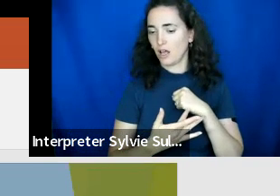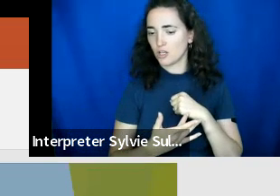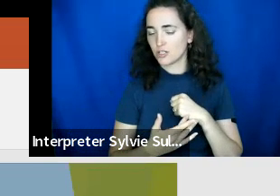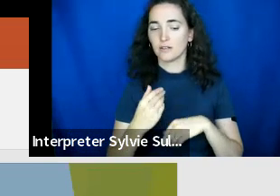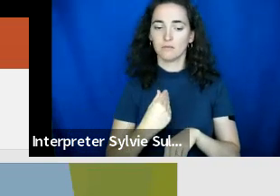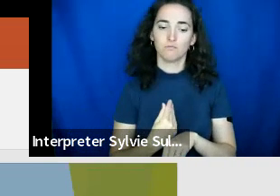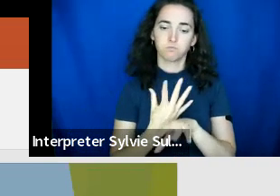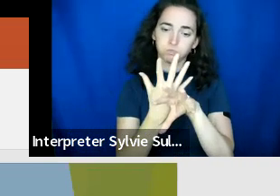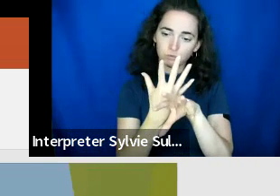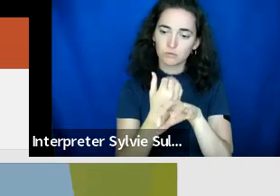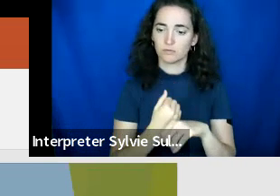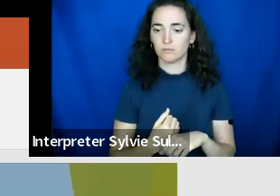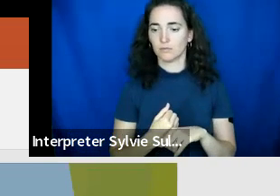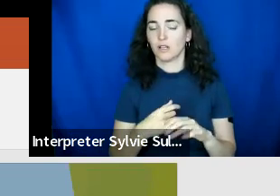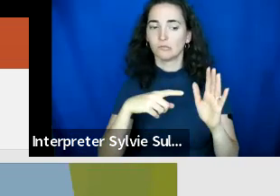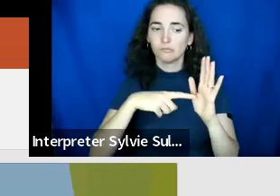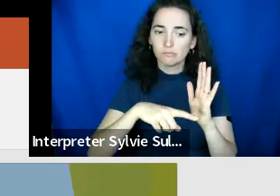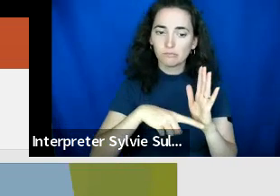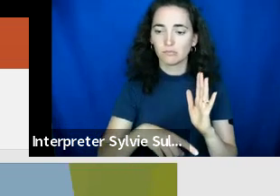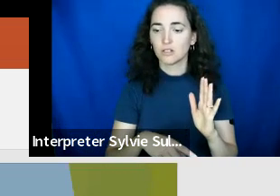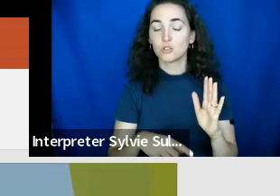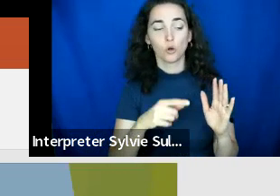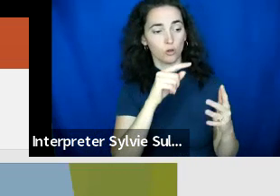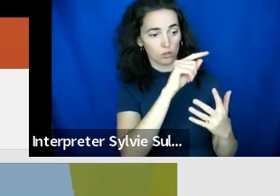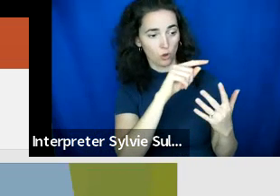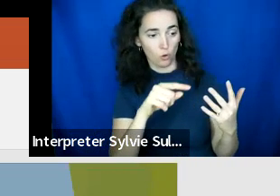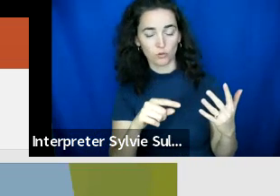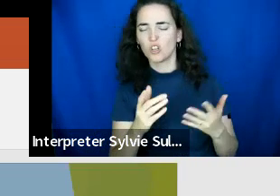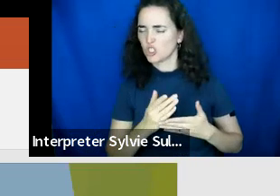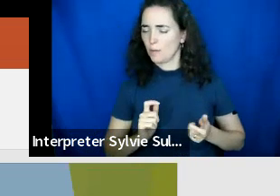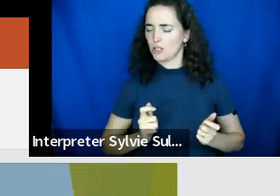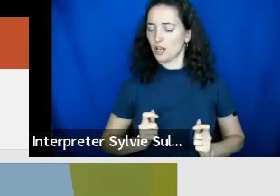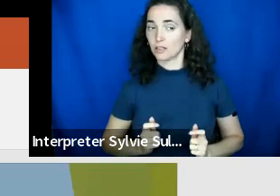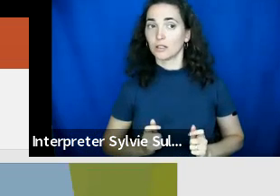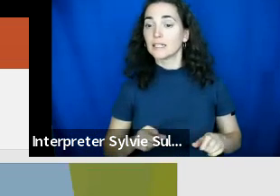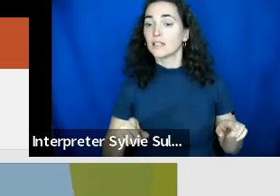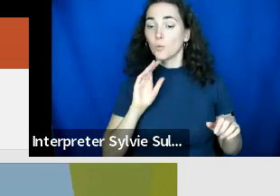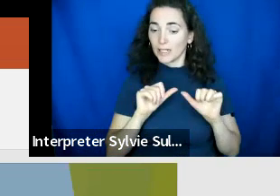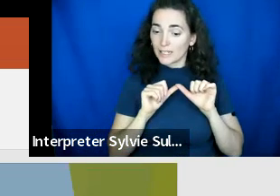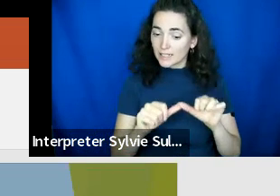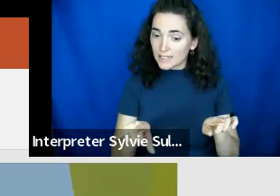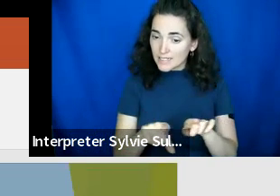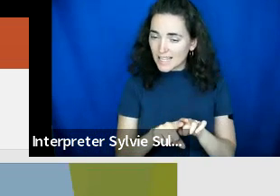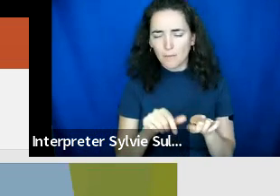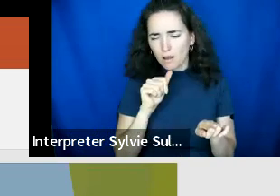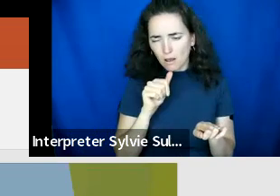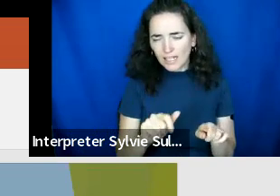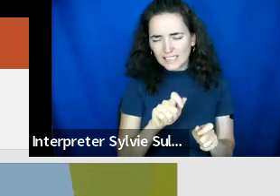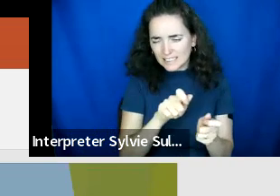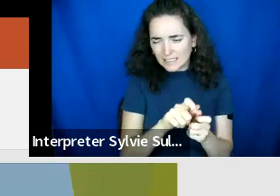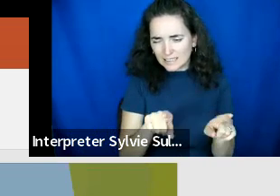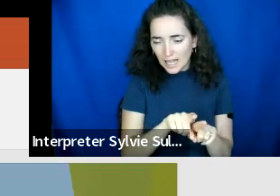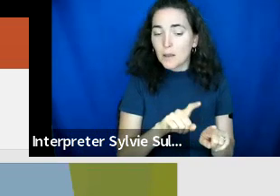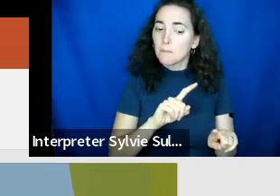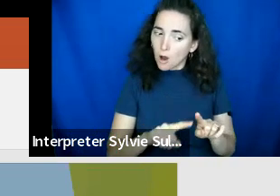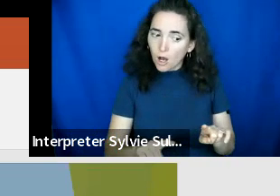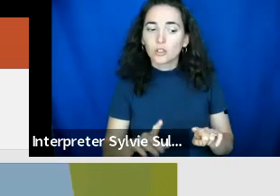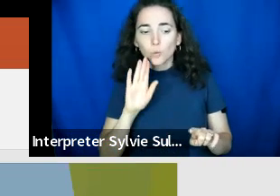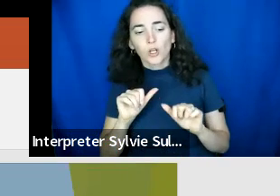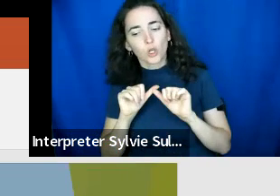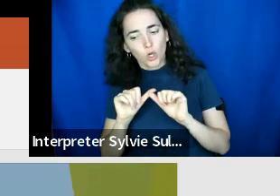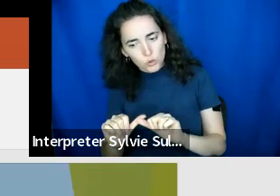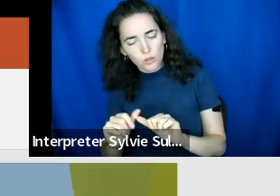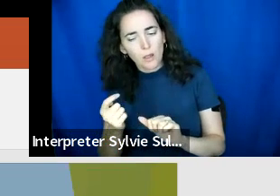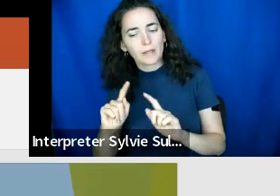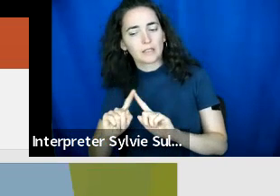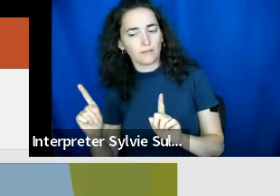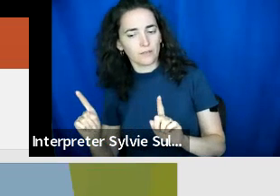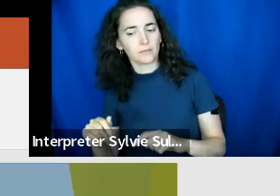And we've now made changes. so that some of those things not not exactly as they are now, but to some degree we'll be able to to continue in the future.